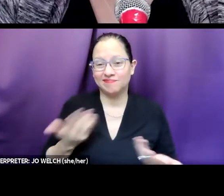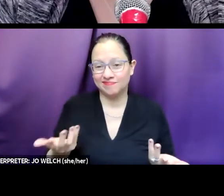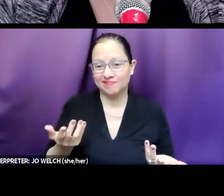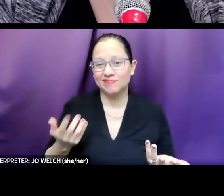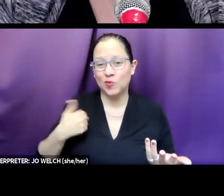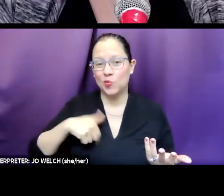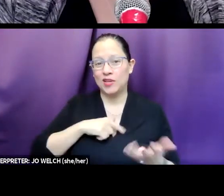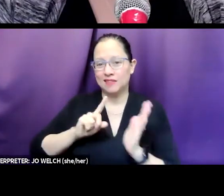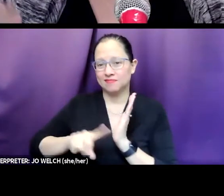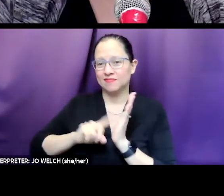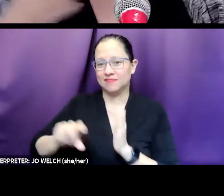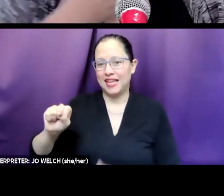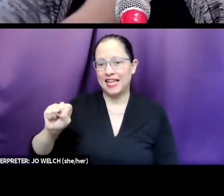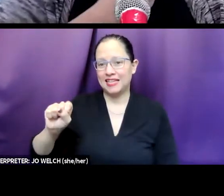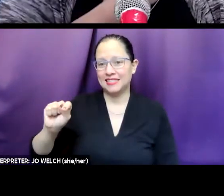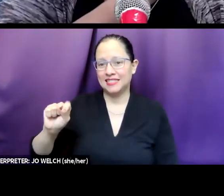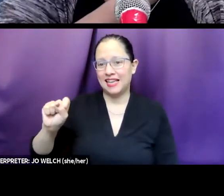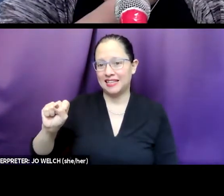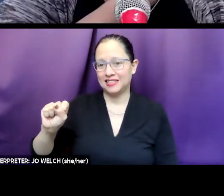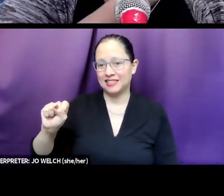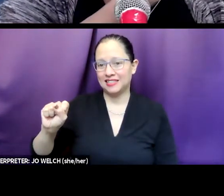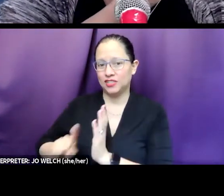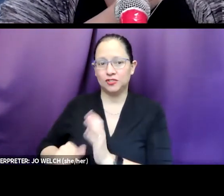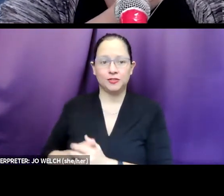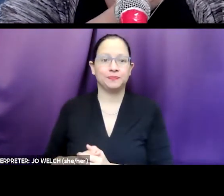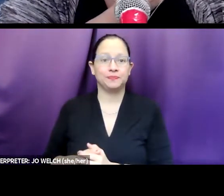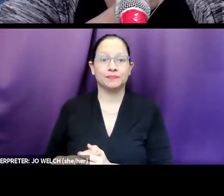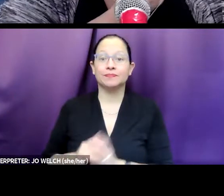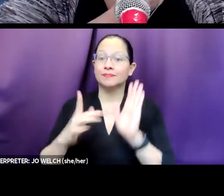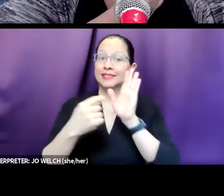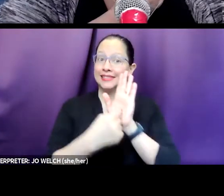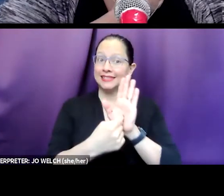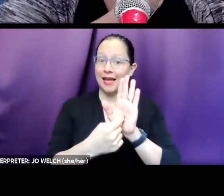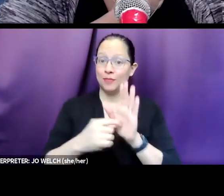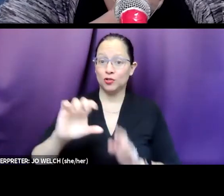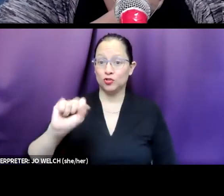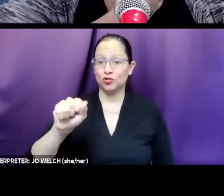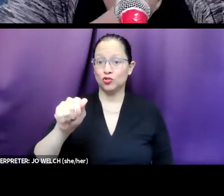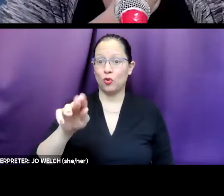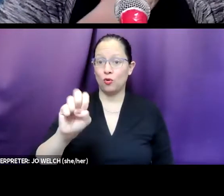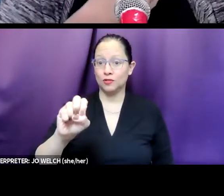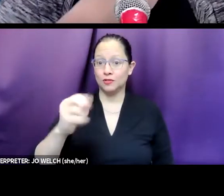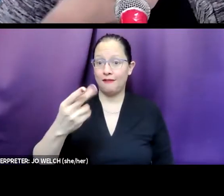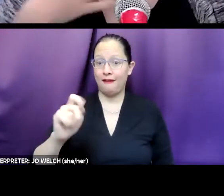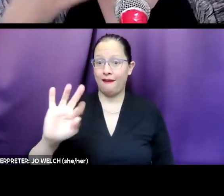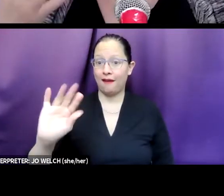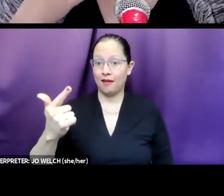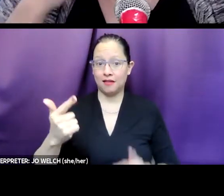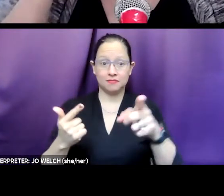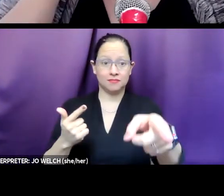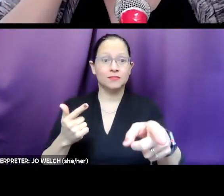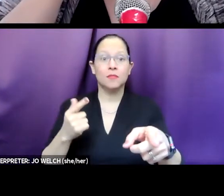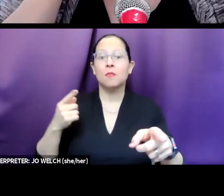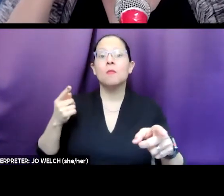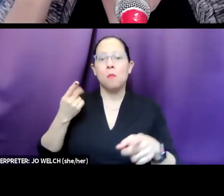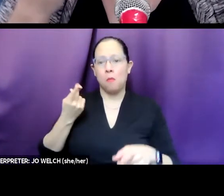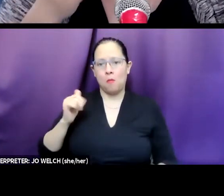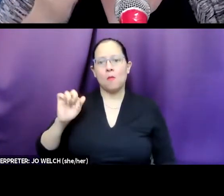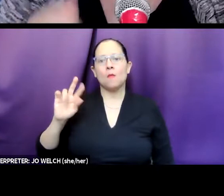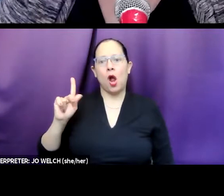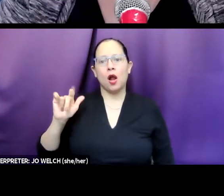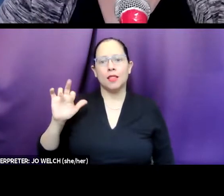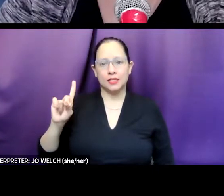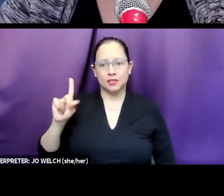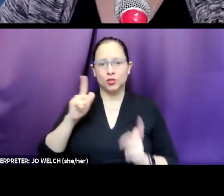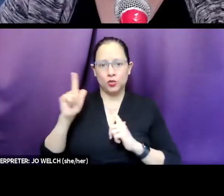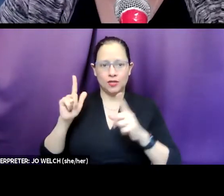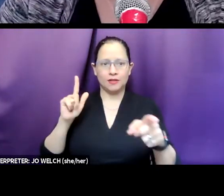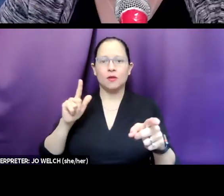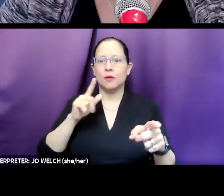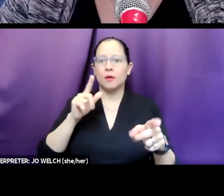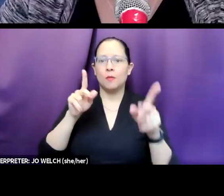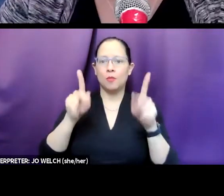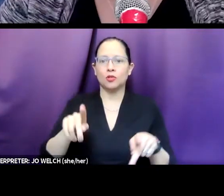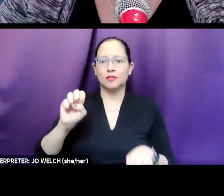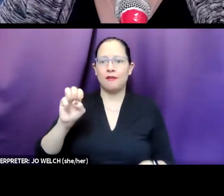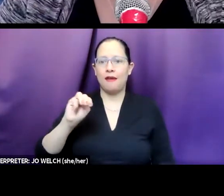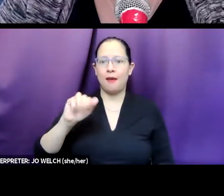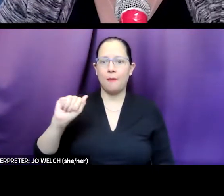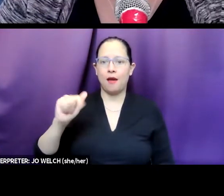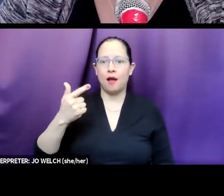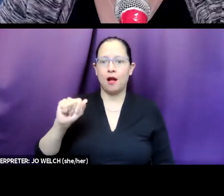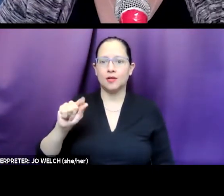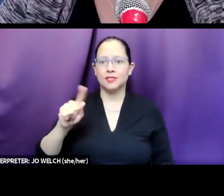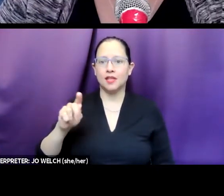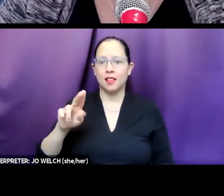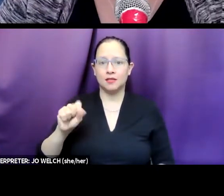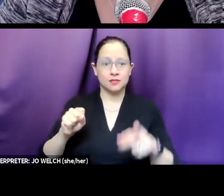So here's an example of two different tactics of source hacking that happened at once so the Parkland shooting, of course this is a picture of Emma Gonzalez who was one of the survivors of that event.